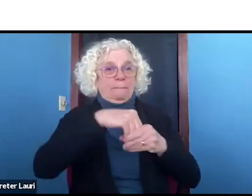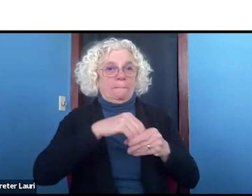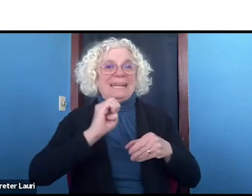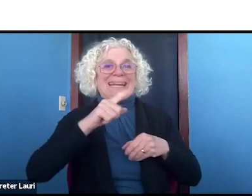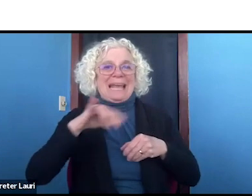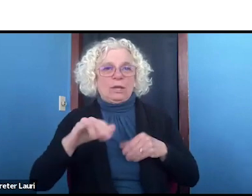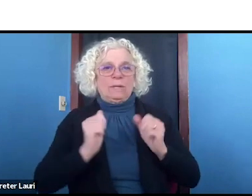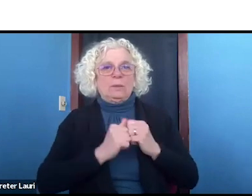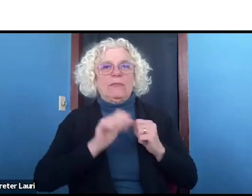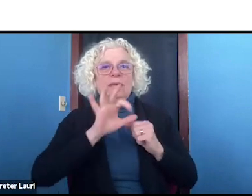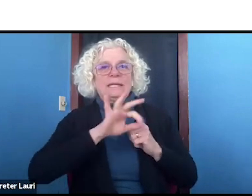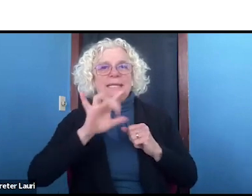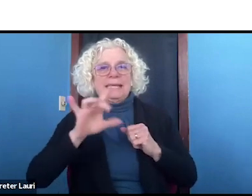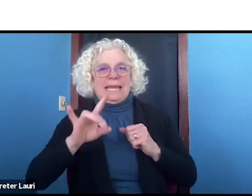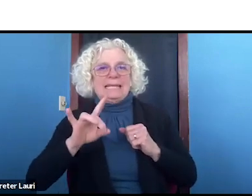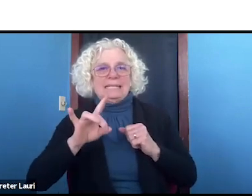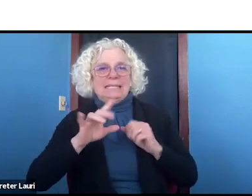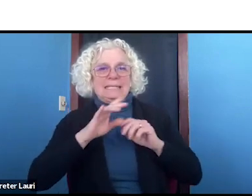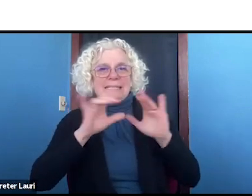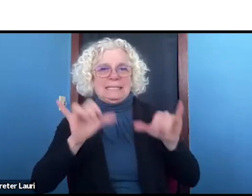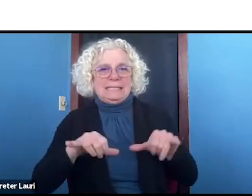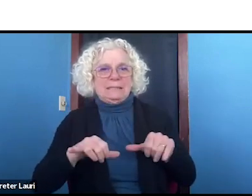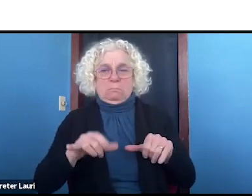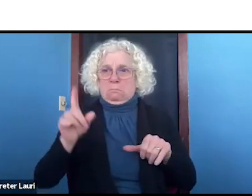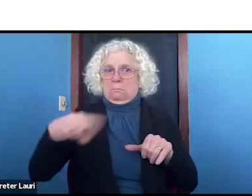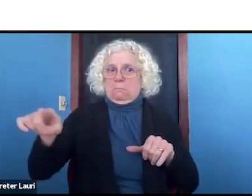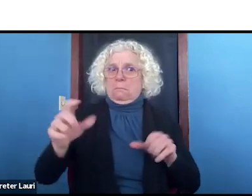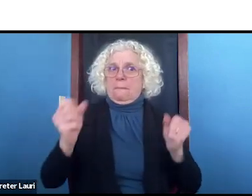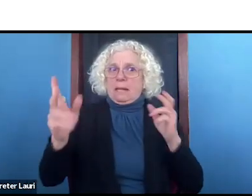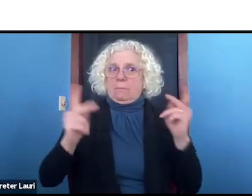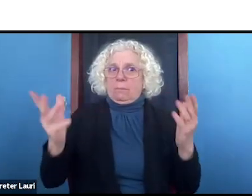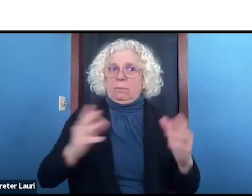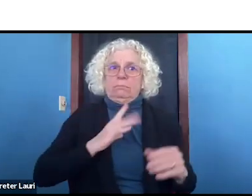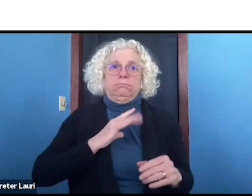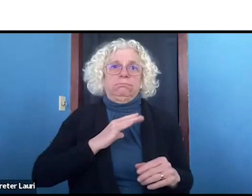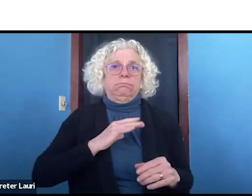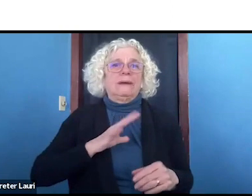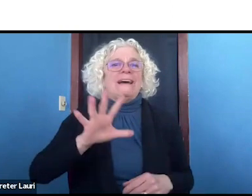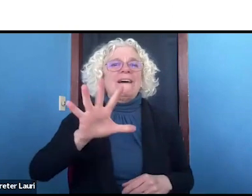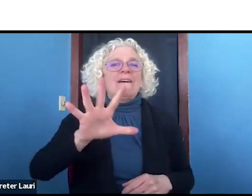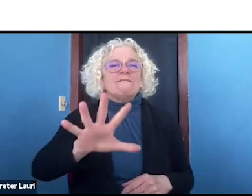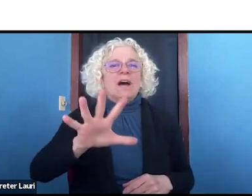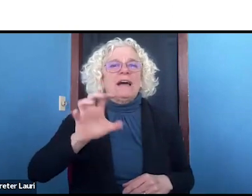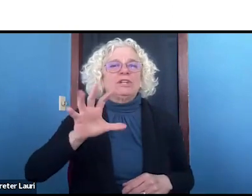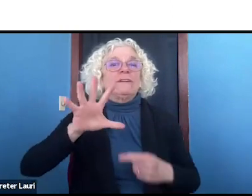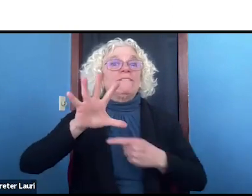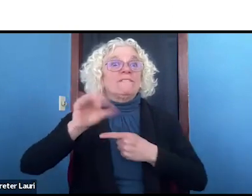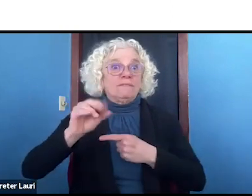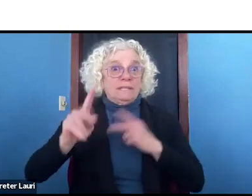We are thrilled with the number of people who are here today. There are 550 registrants today, and that tells us